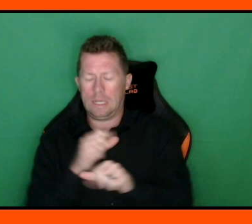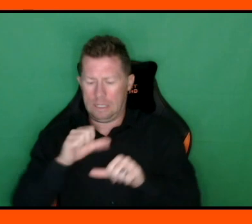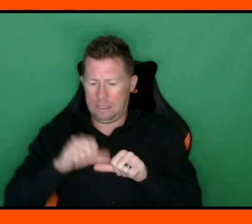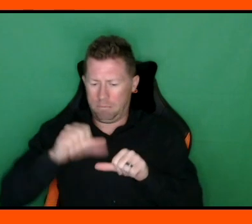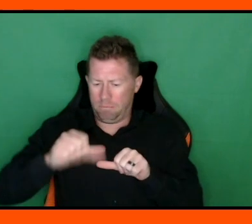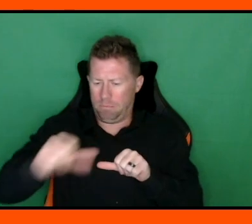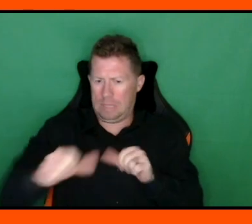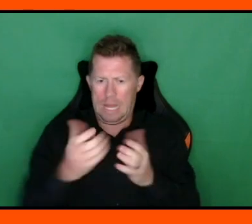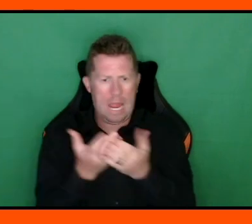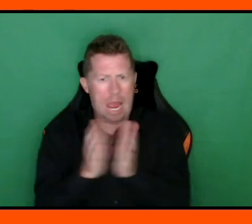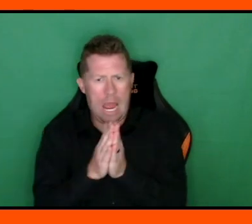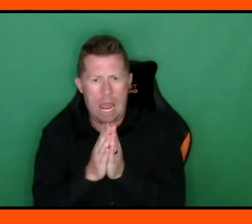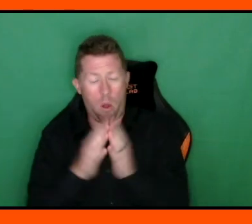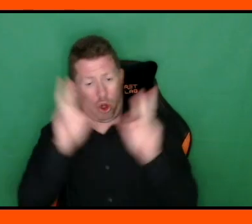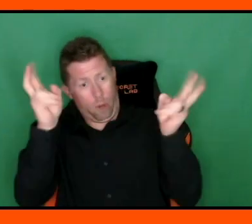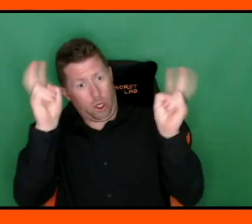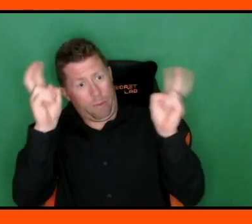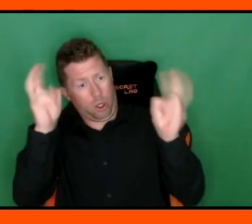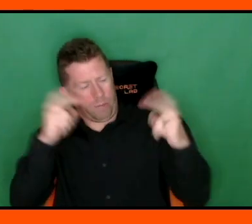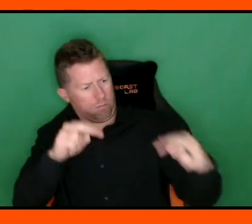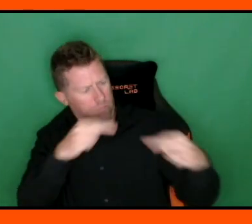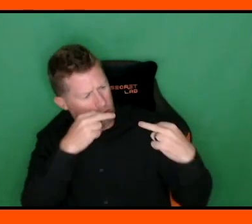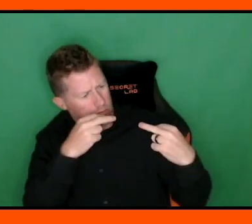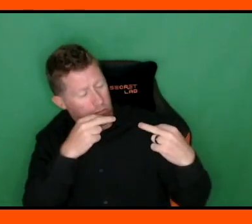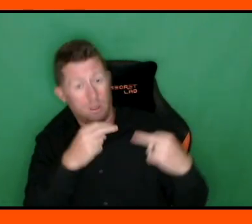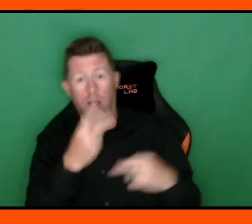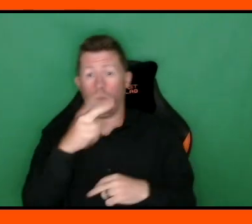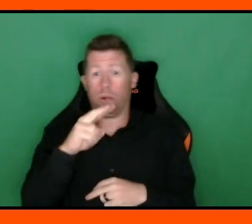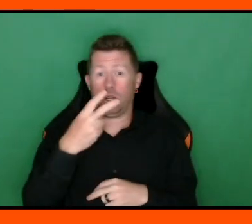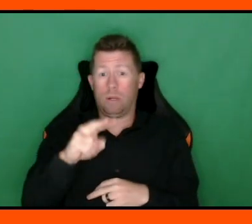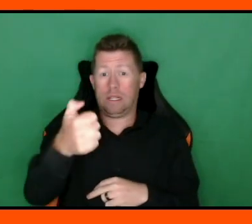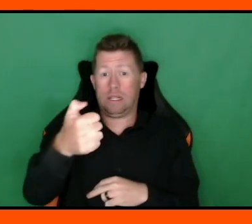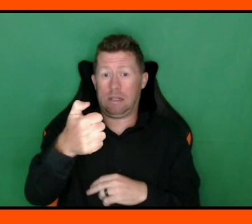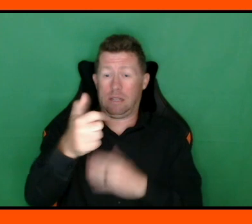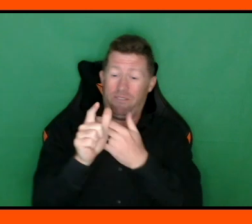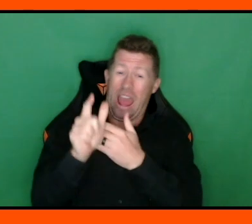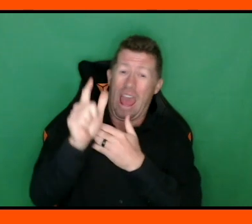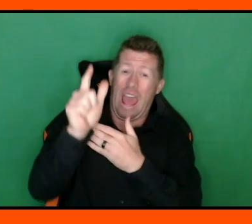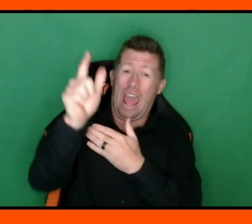and while 2026 might seem quite a long way away it’s actually really important we kick off now